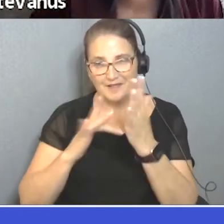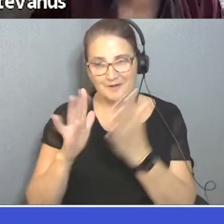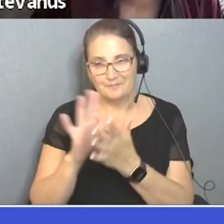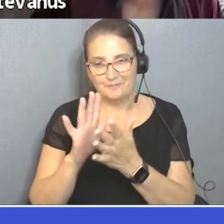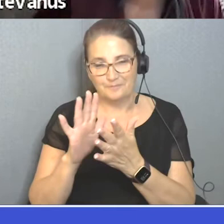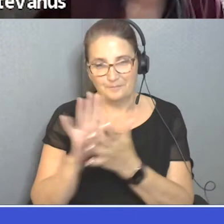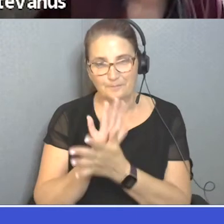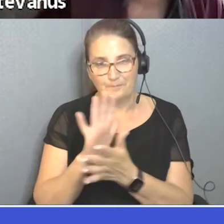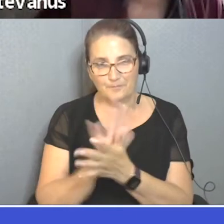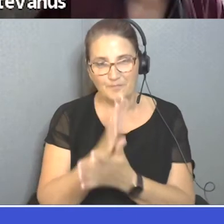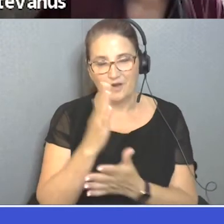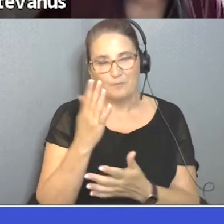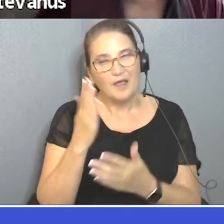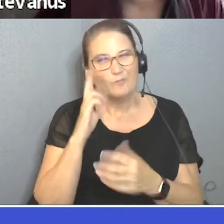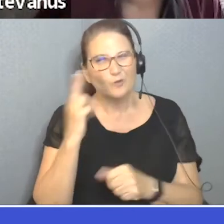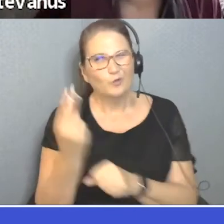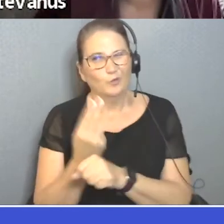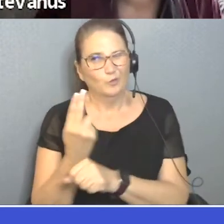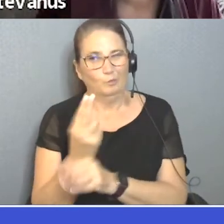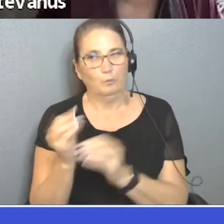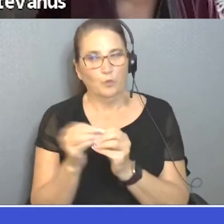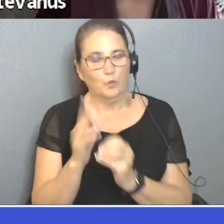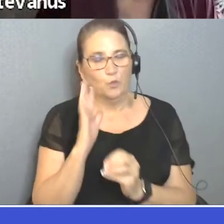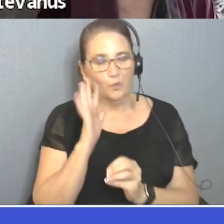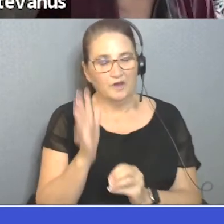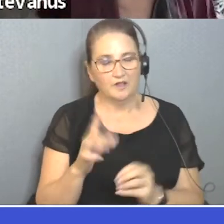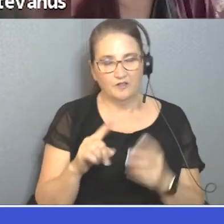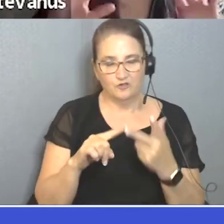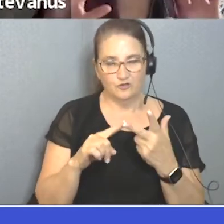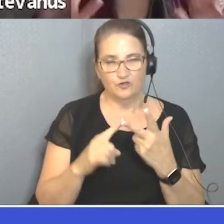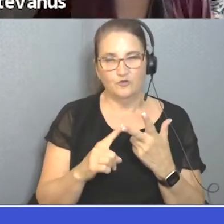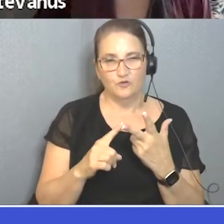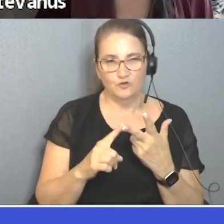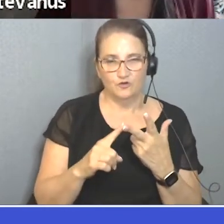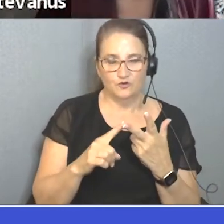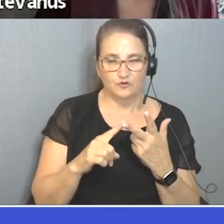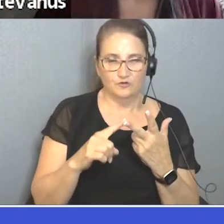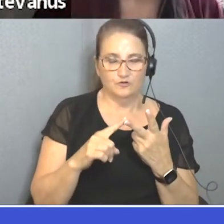We're using another piece of paper and I think we might even use one